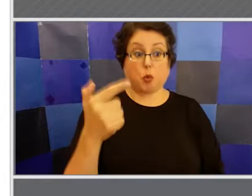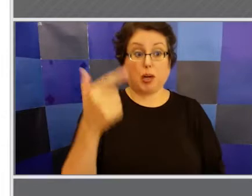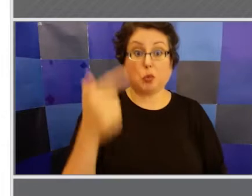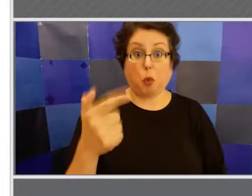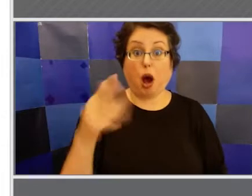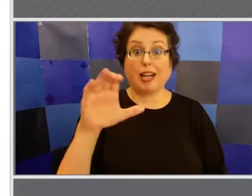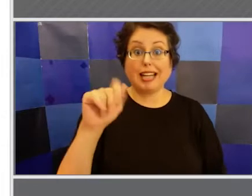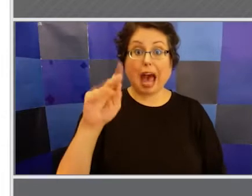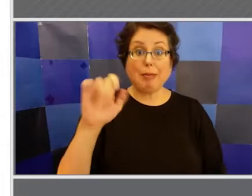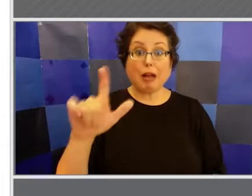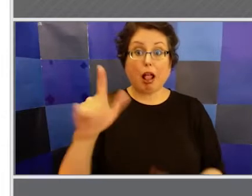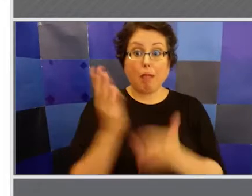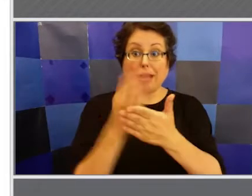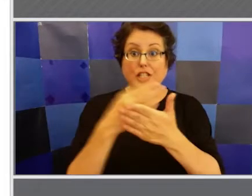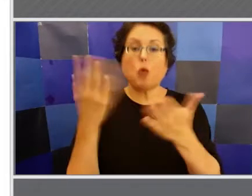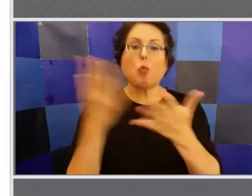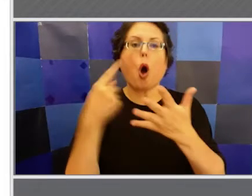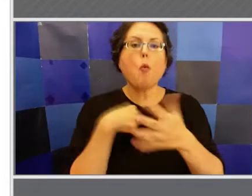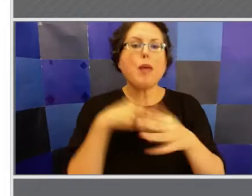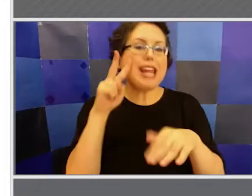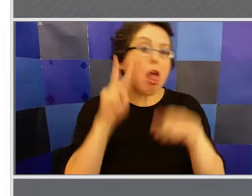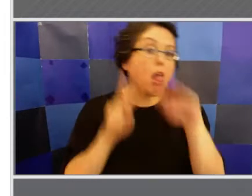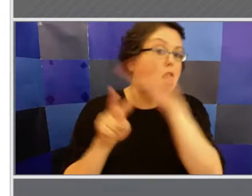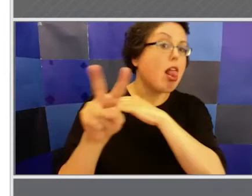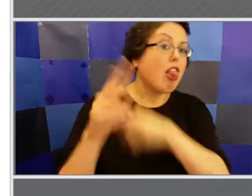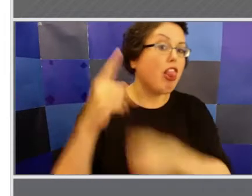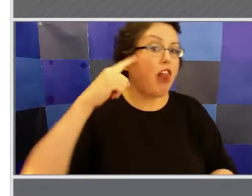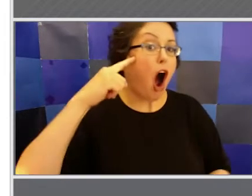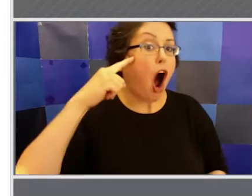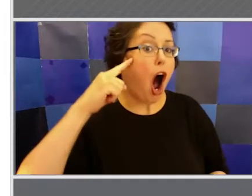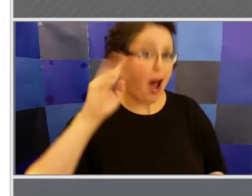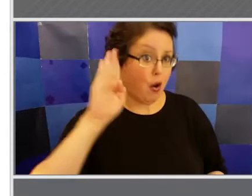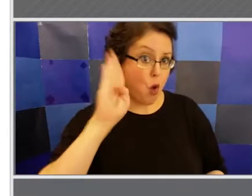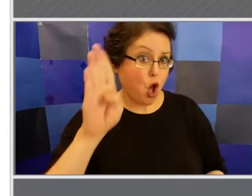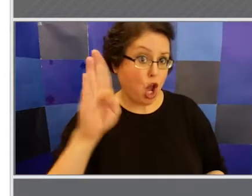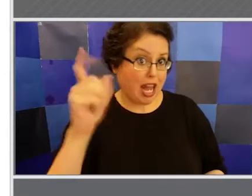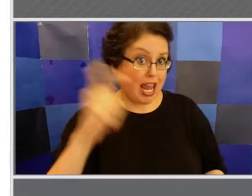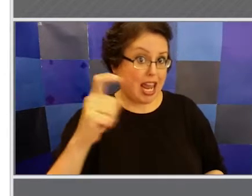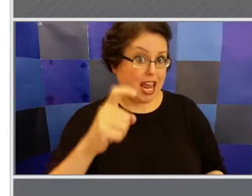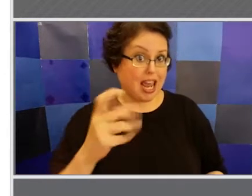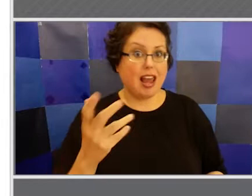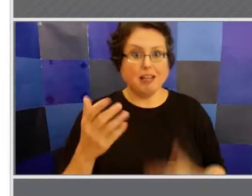What we had anticipated, looking at going into next year.